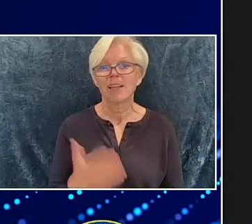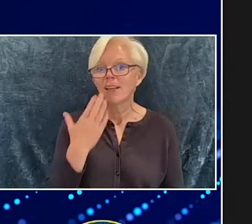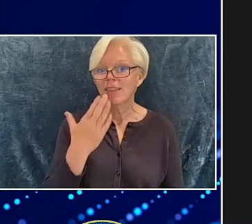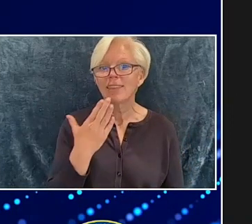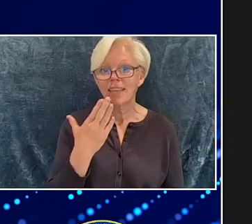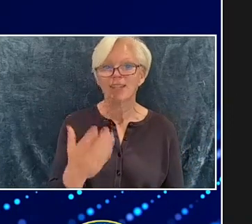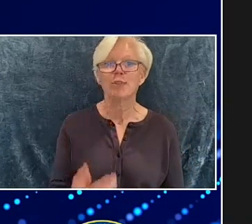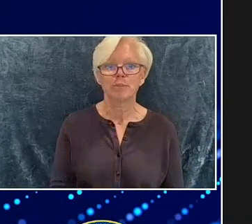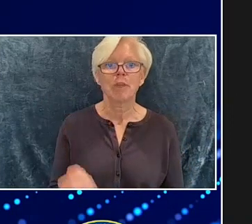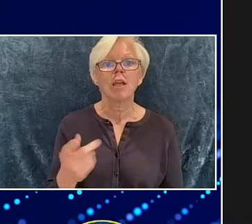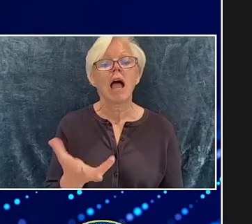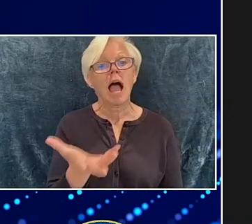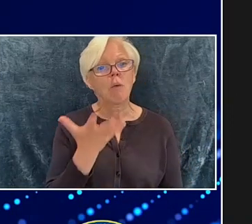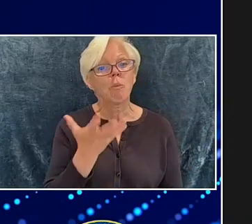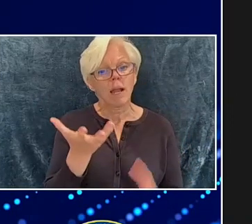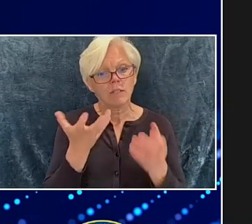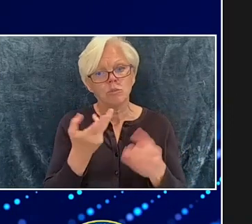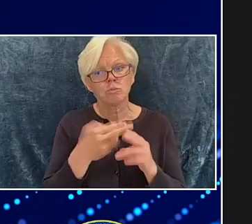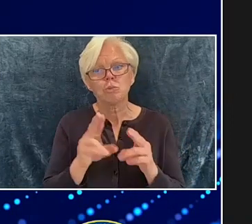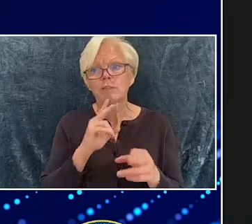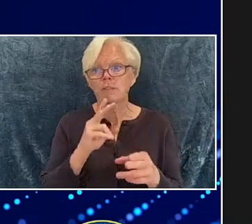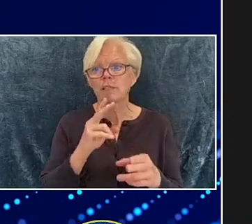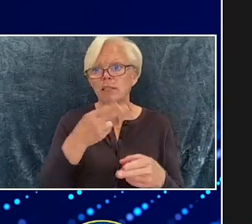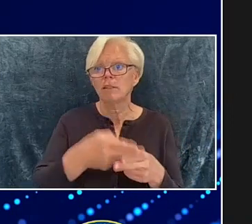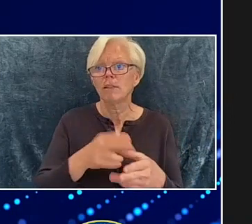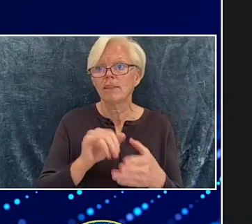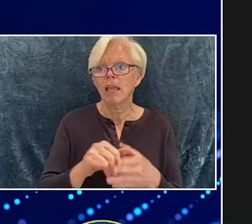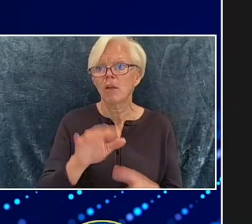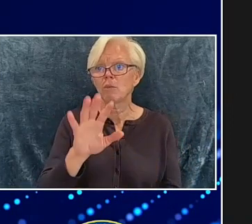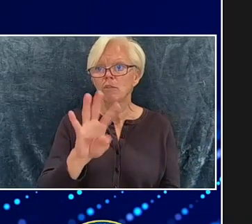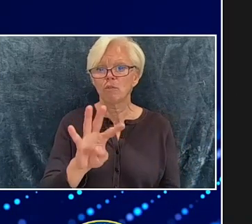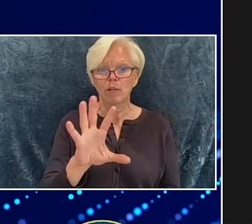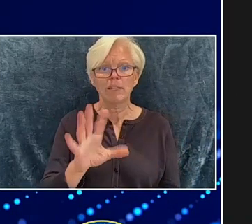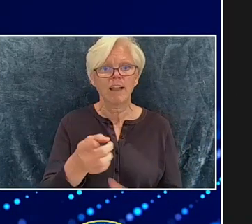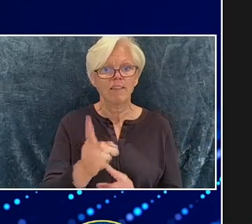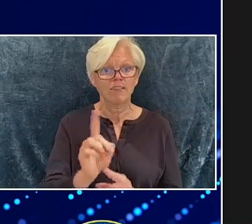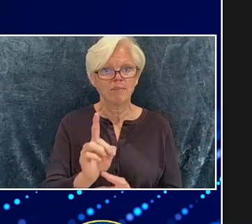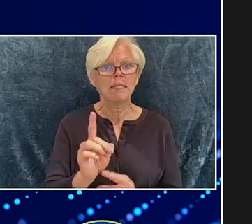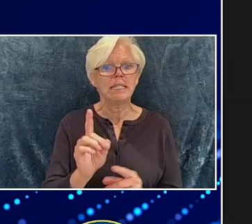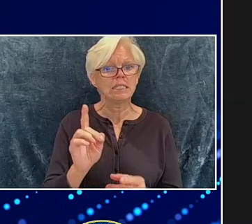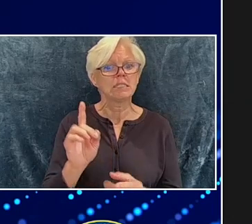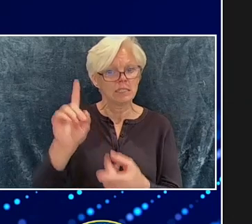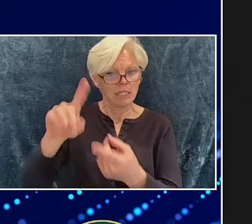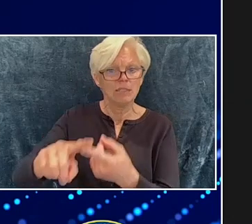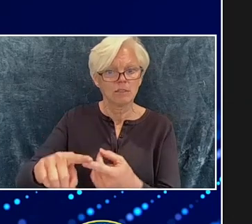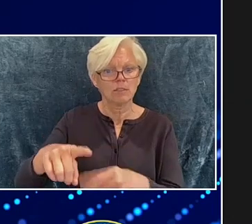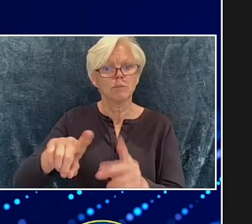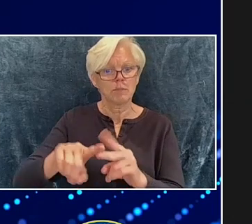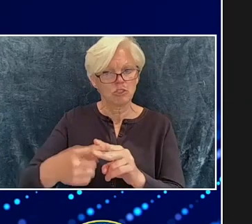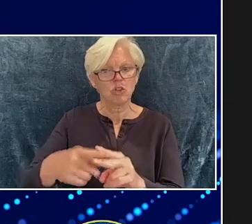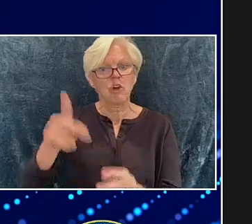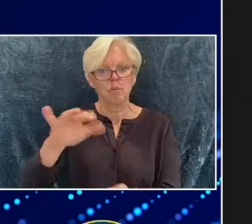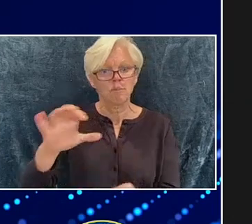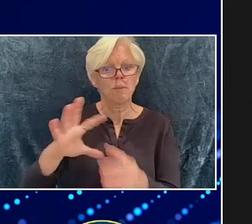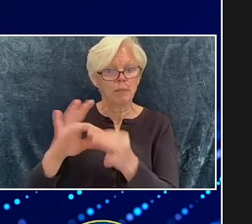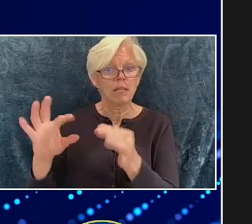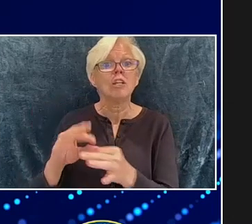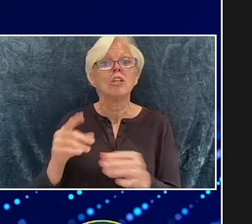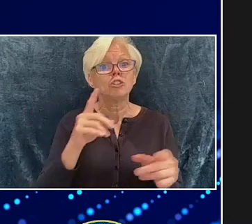I want to just briefly note that we're about 45 minutes from public comment. So, folks, if you do have an assigned slot, please feel free to log on about 15